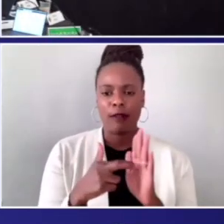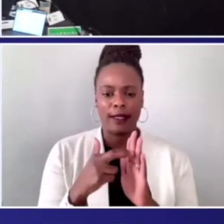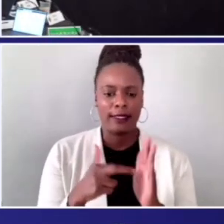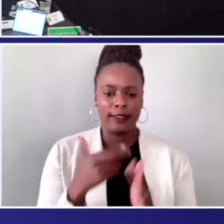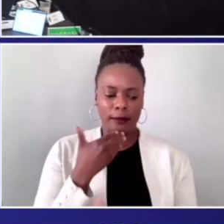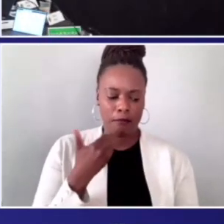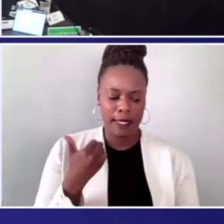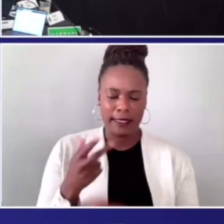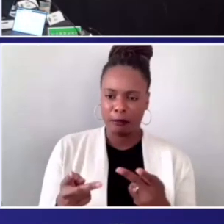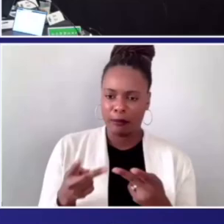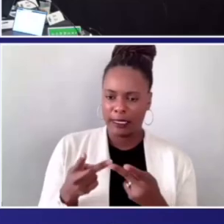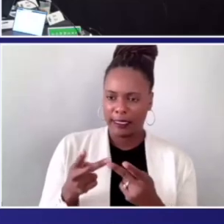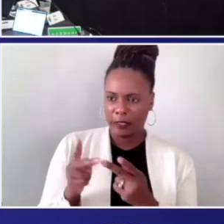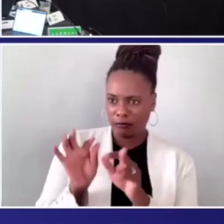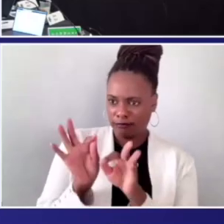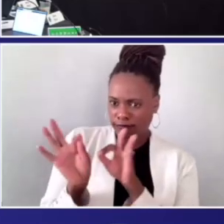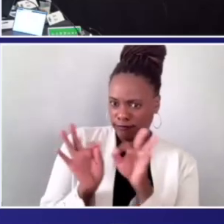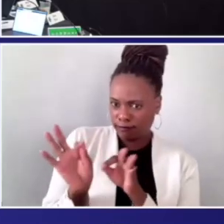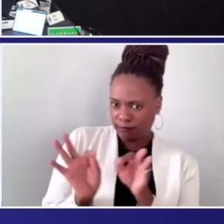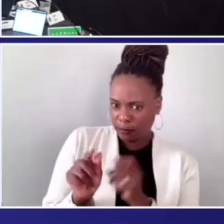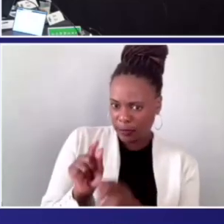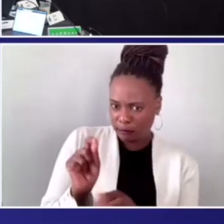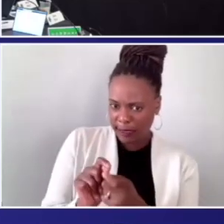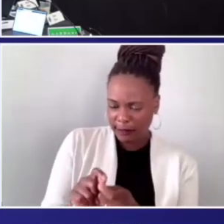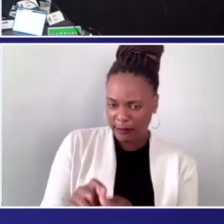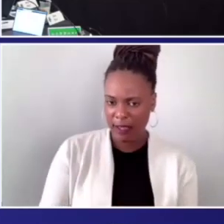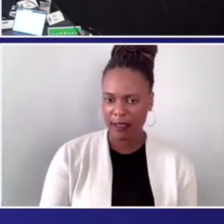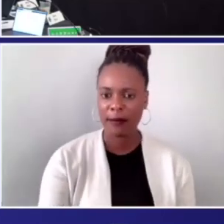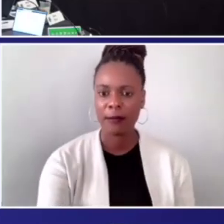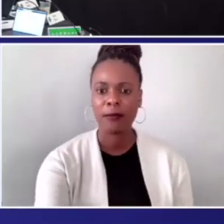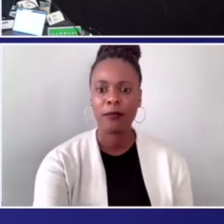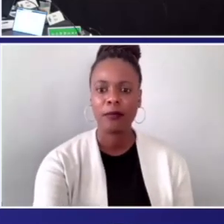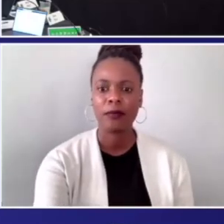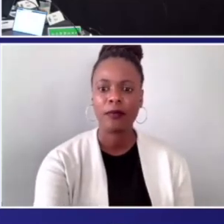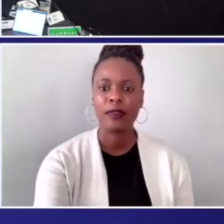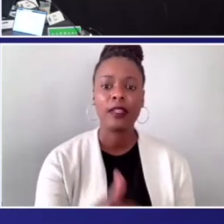specify. We are pretty clear on what